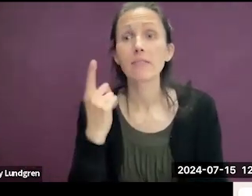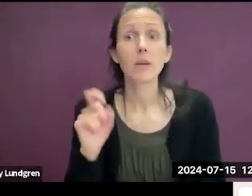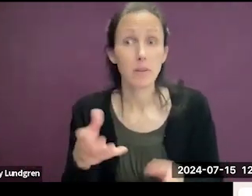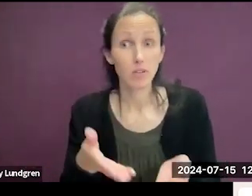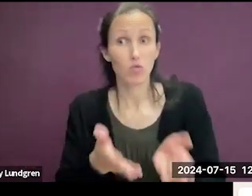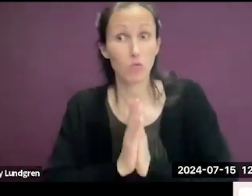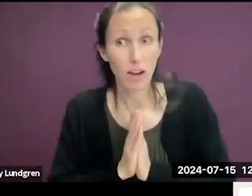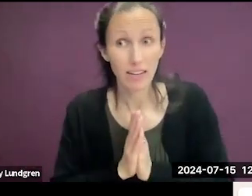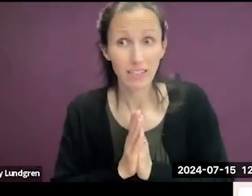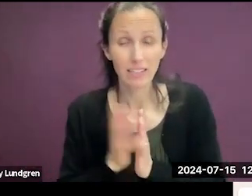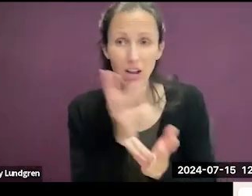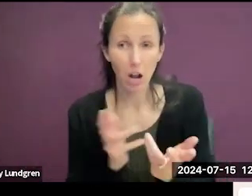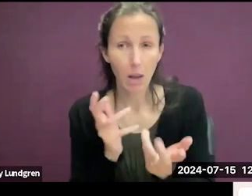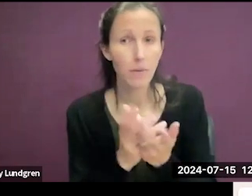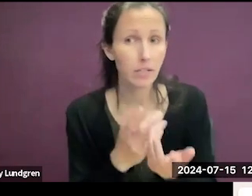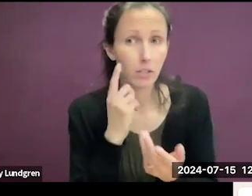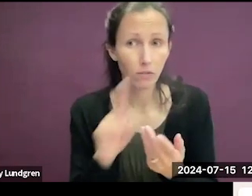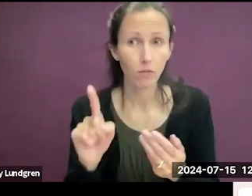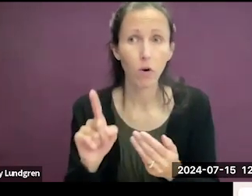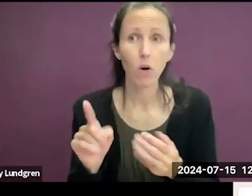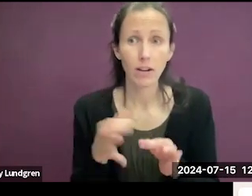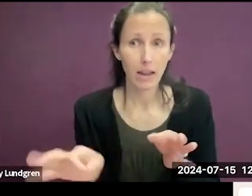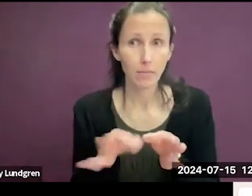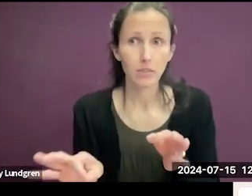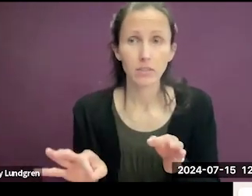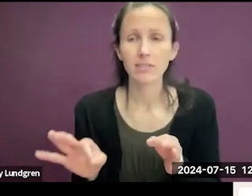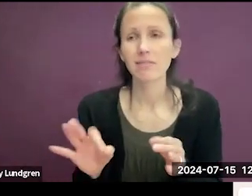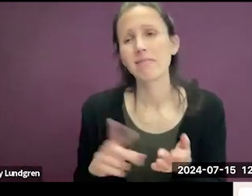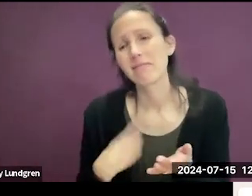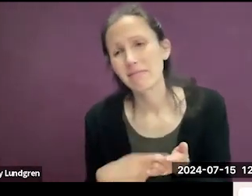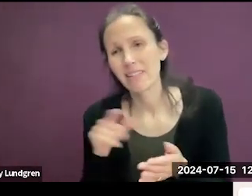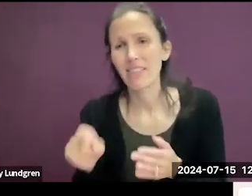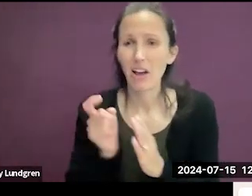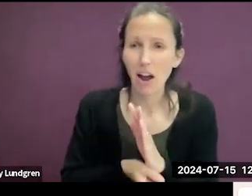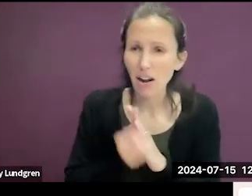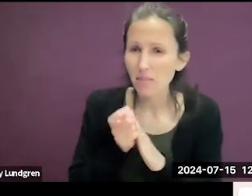an accommodation for captioning, those built in subtitles generally do not rise